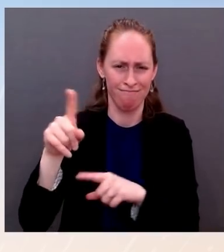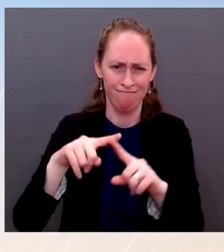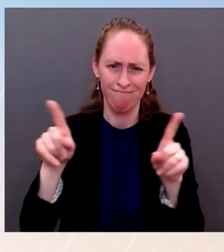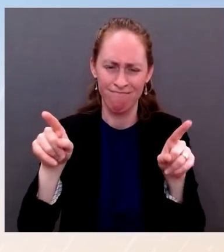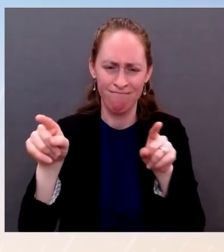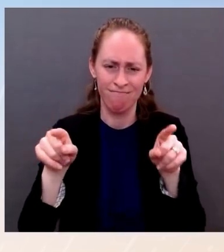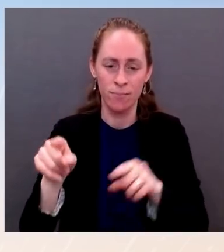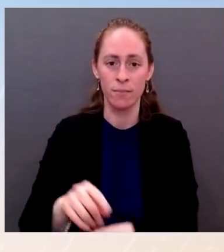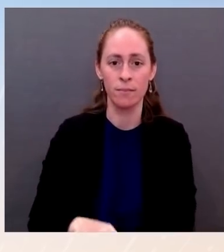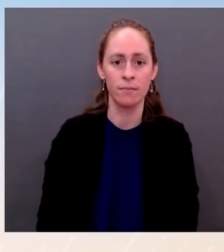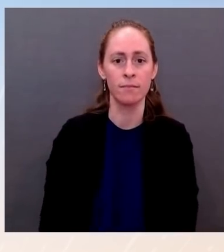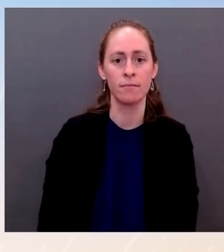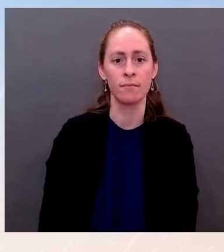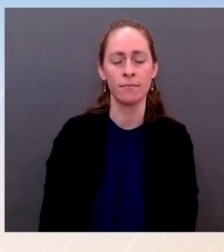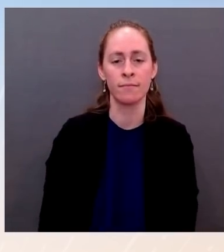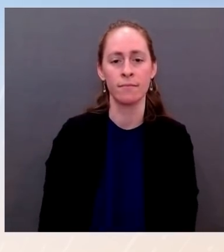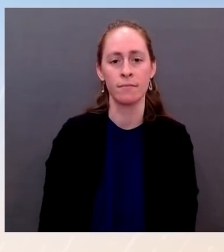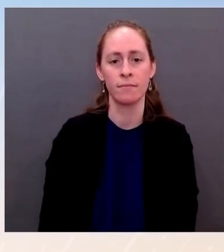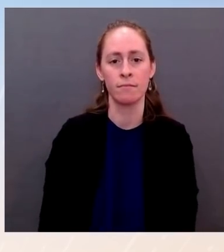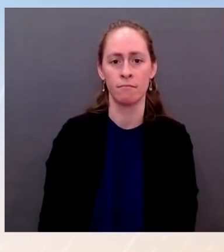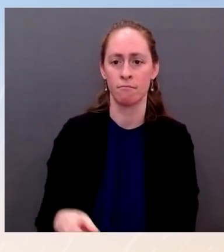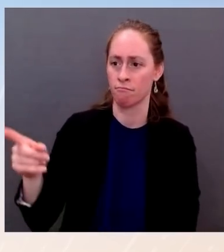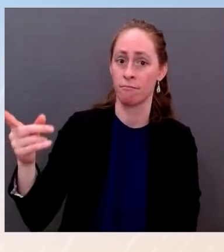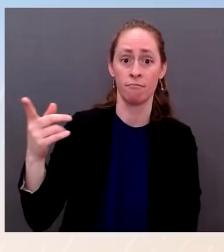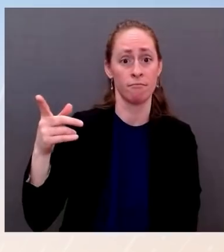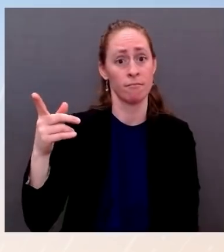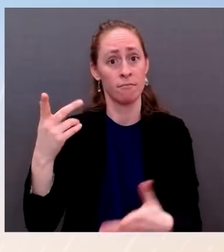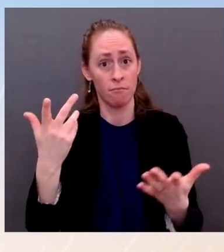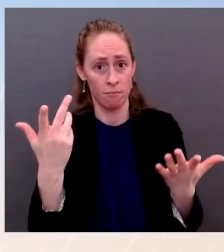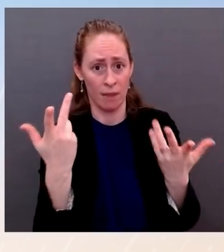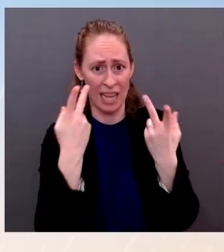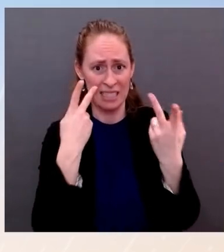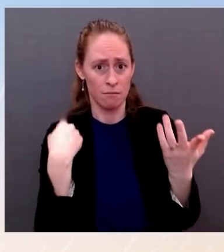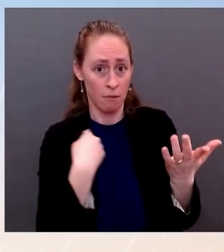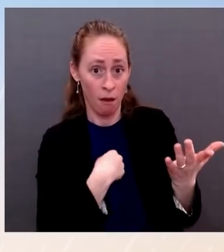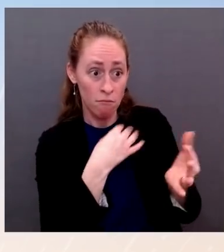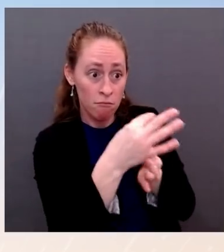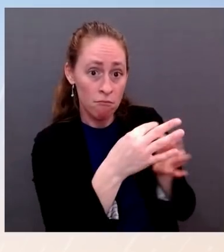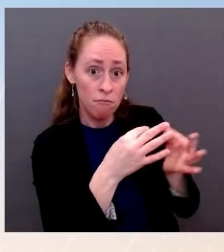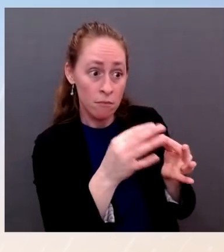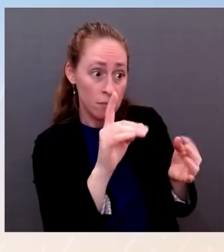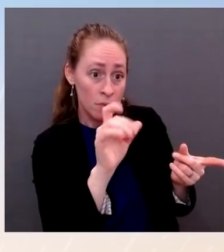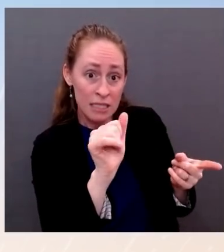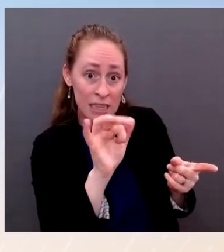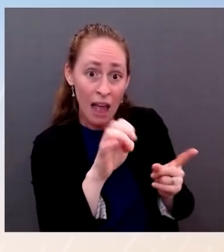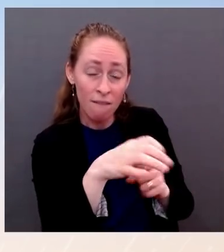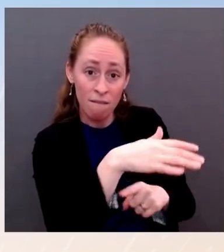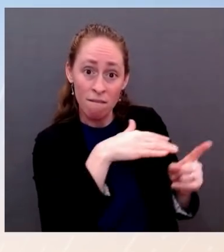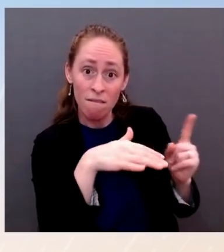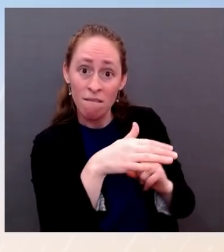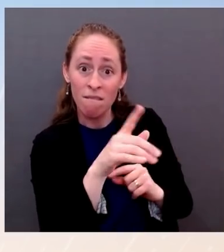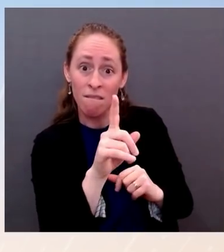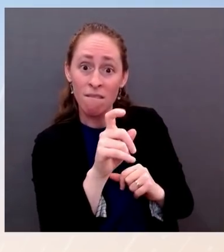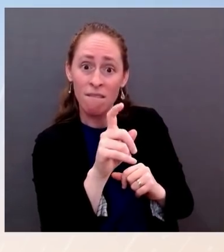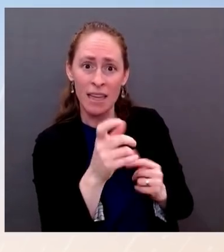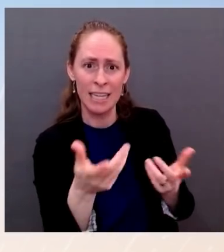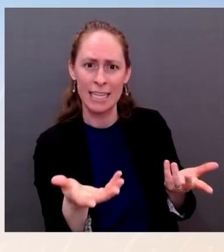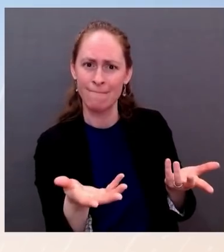of their safety and security in the country. The Press: The President has frequently talked about getting out of Afghanistan as a major event.